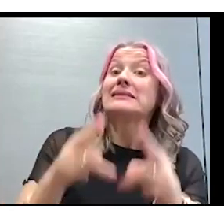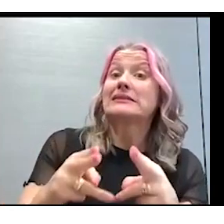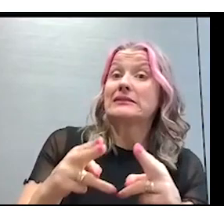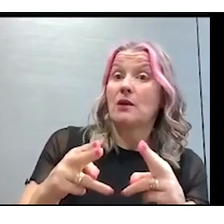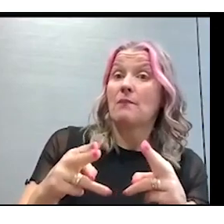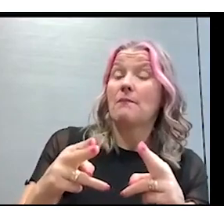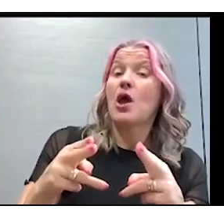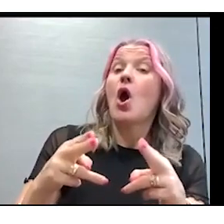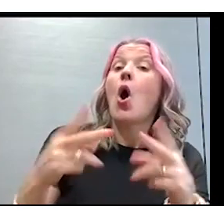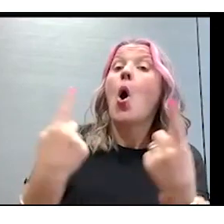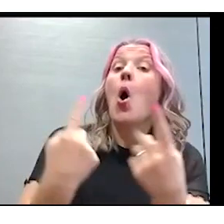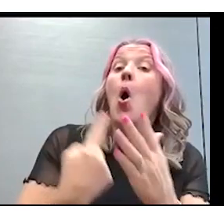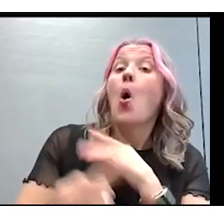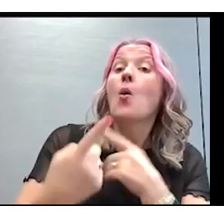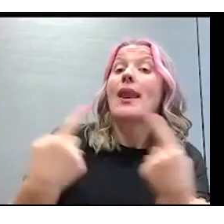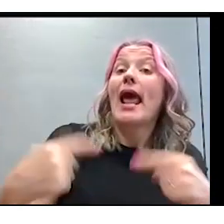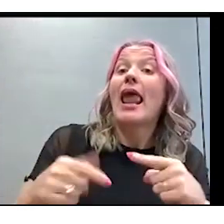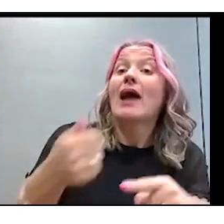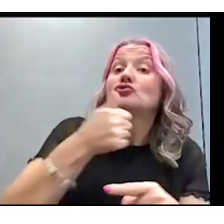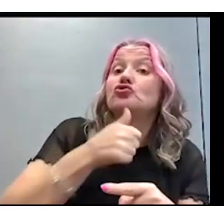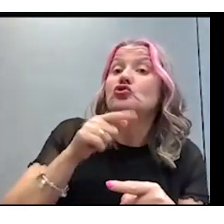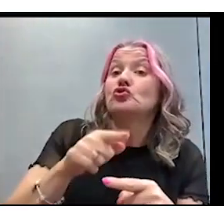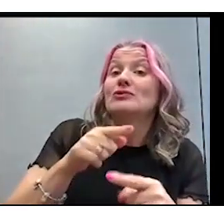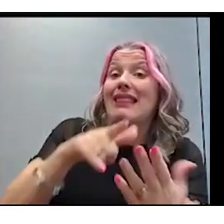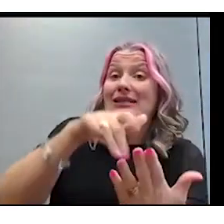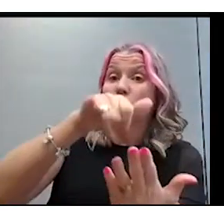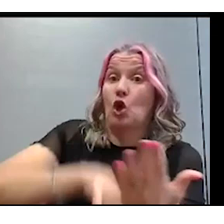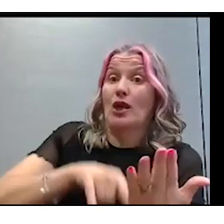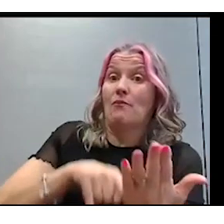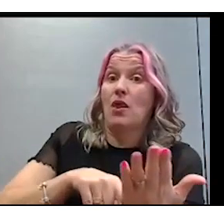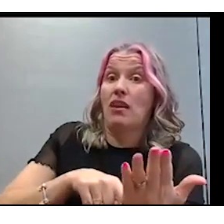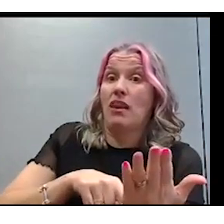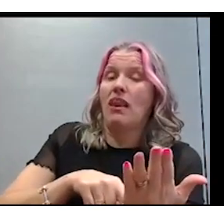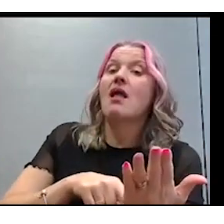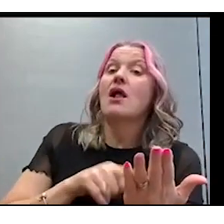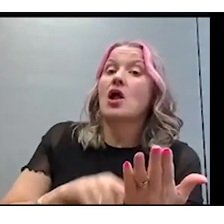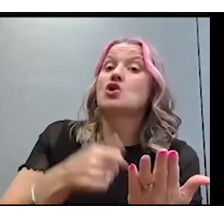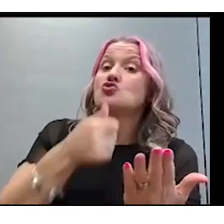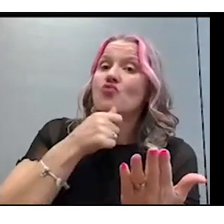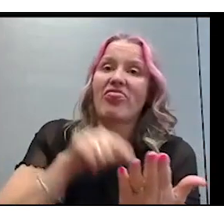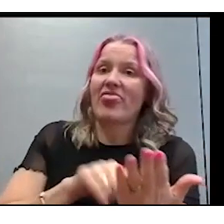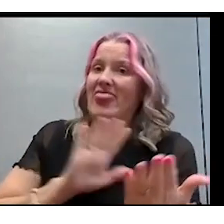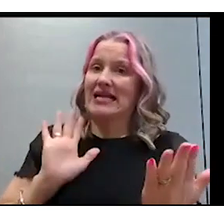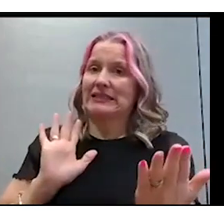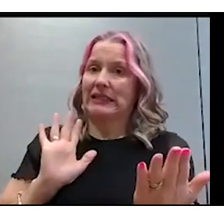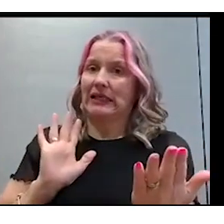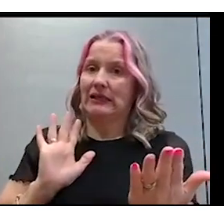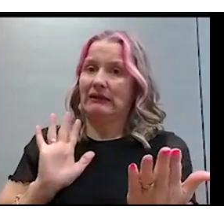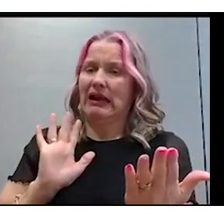10 documents and give answers based on that, the answers are grounded in those documents.